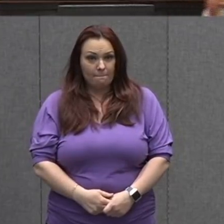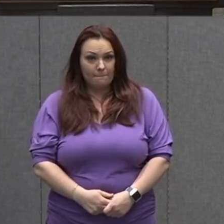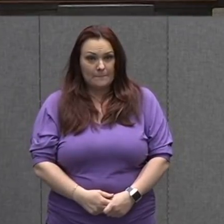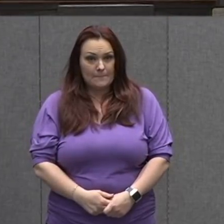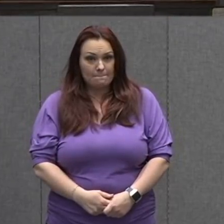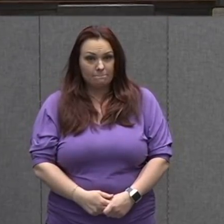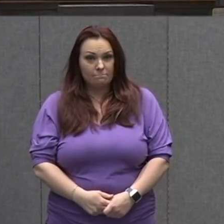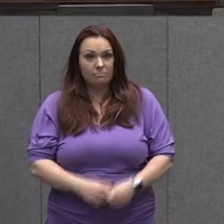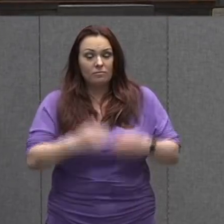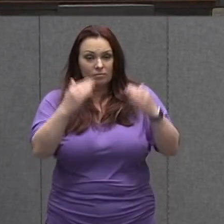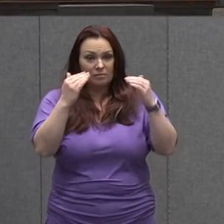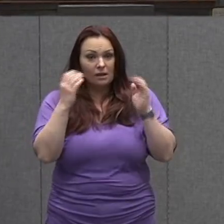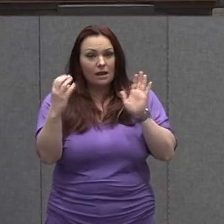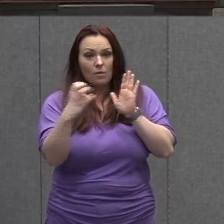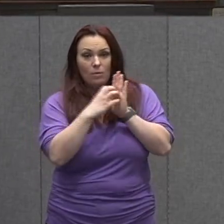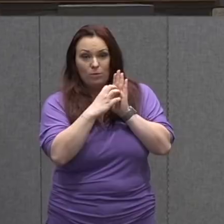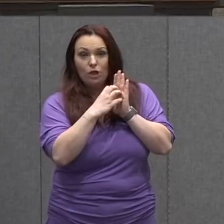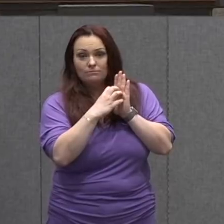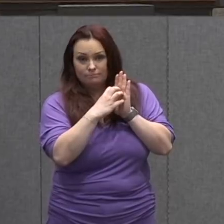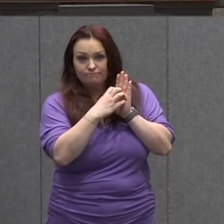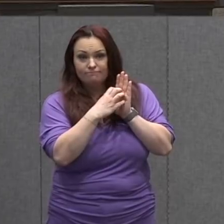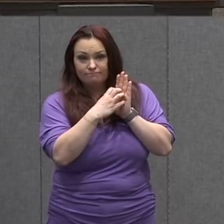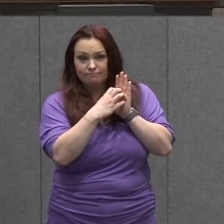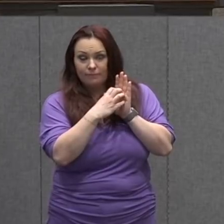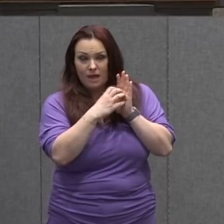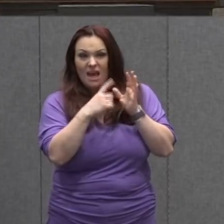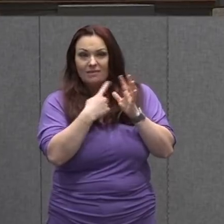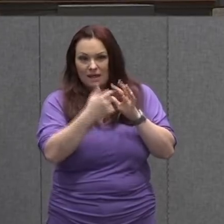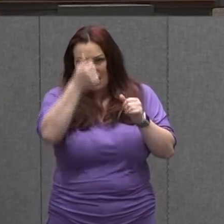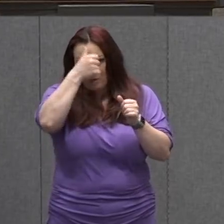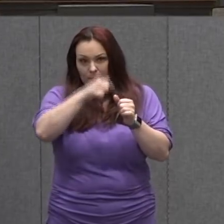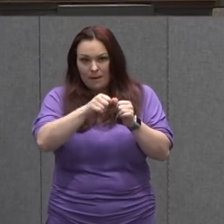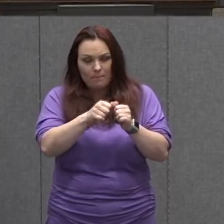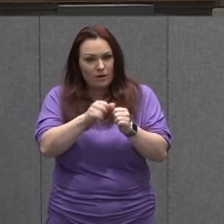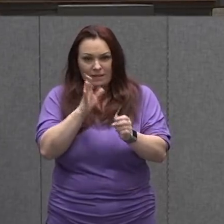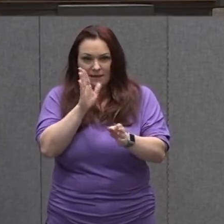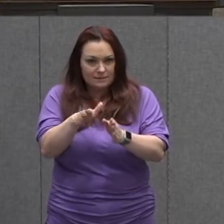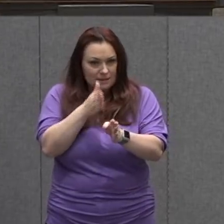And I'm gonna put that there so that I remember that that is my main topic.